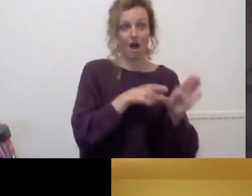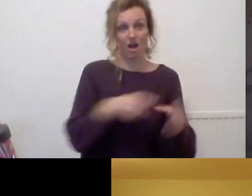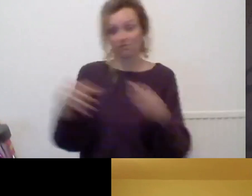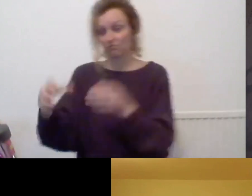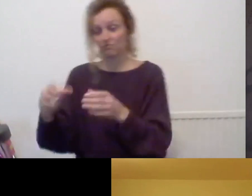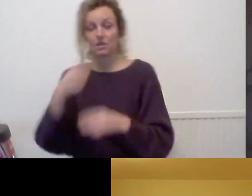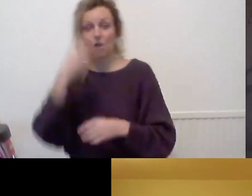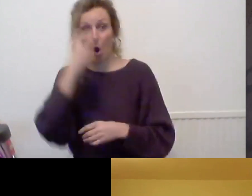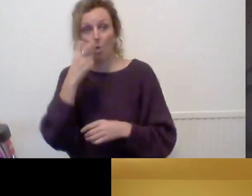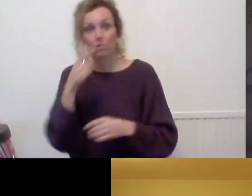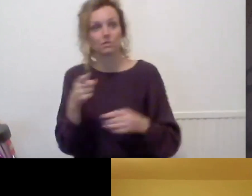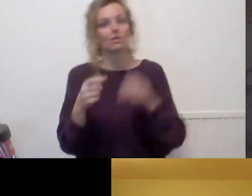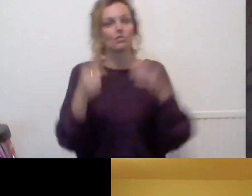Yes, very reassuring. Thanks very much.